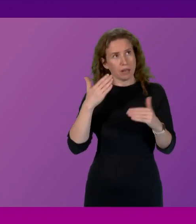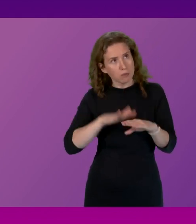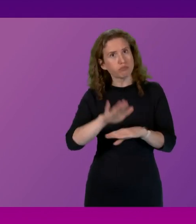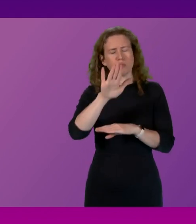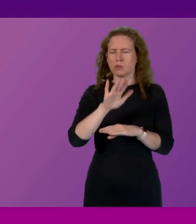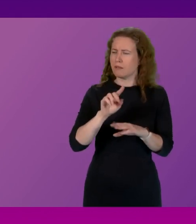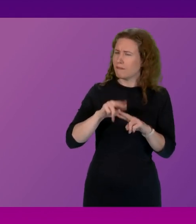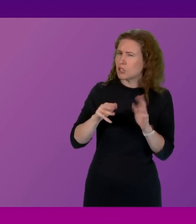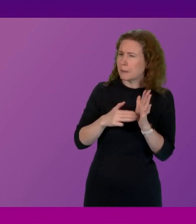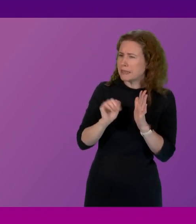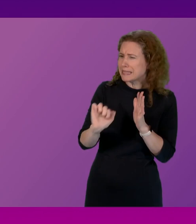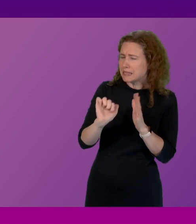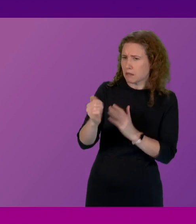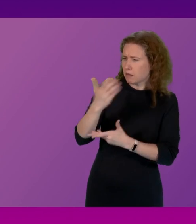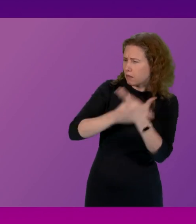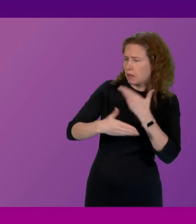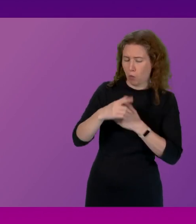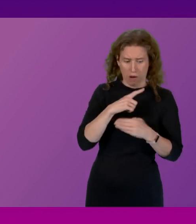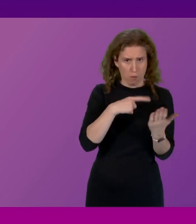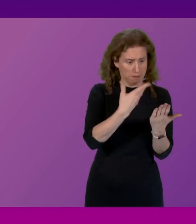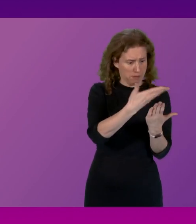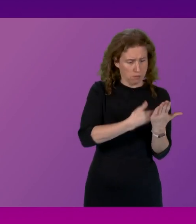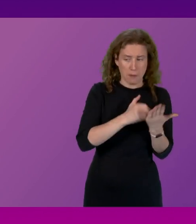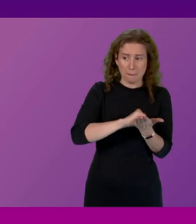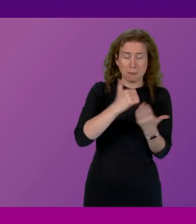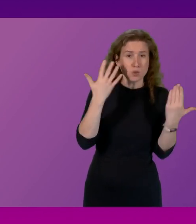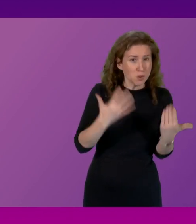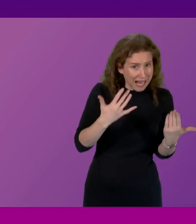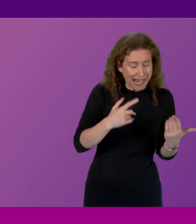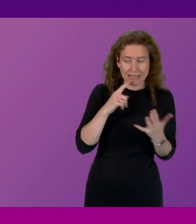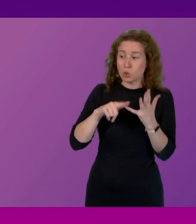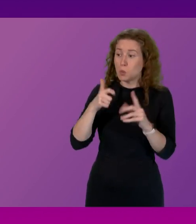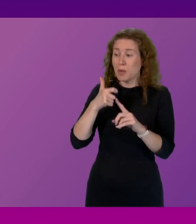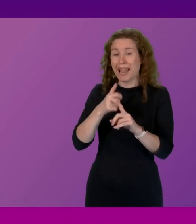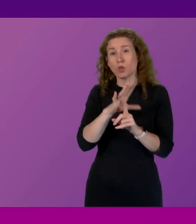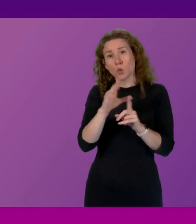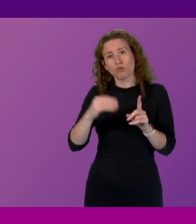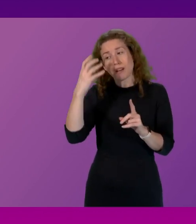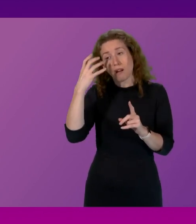What is the First Minister’s response to the statement in the Auditor General for Scotland’s report, published today, that the United Kingdom Tory Government is expected to impose, at